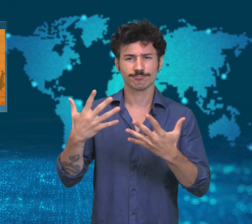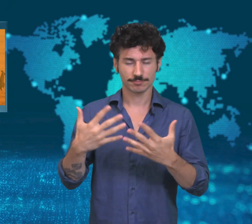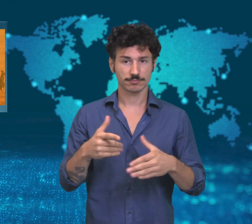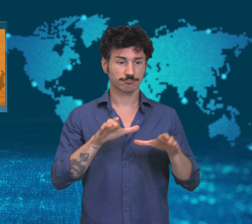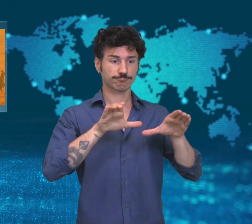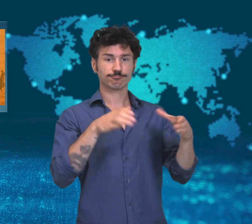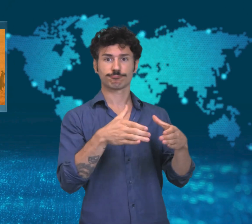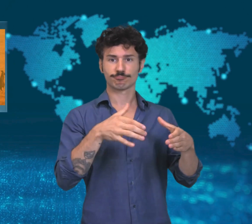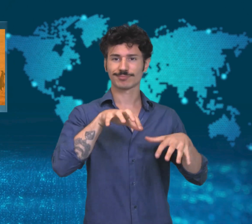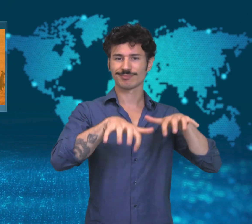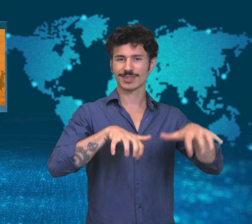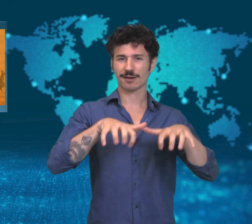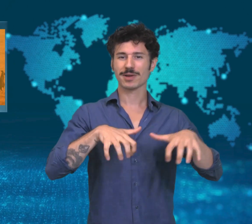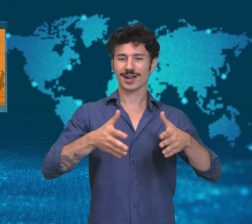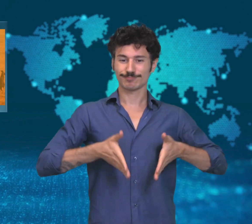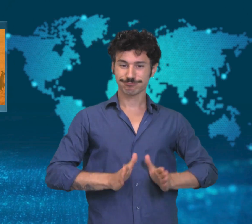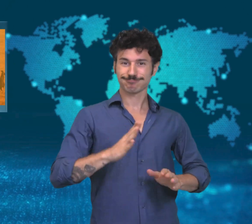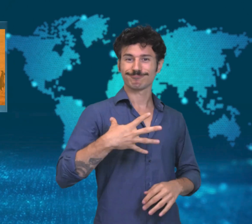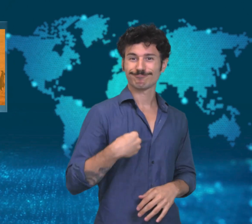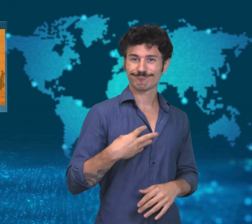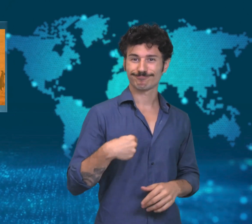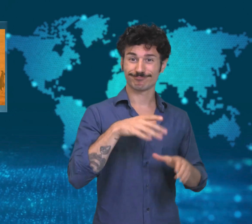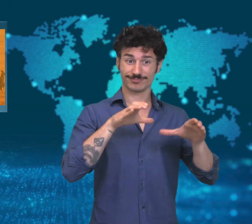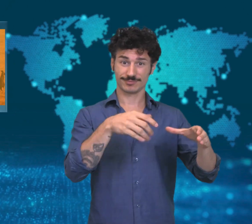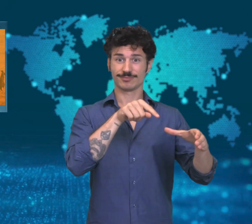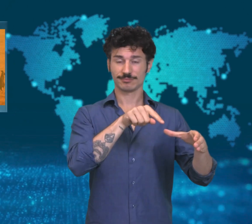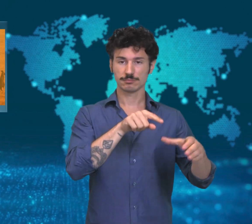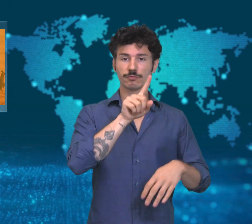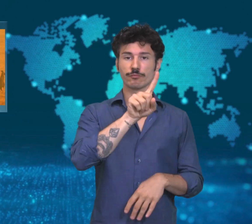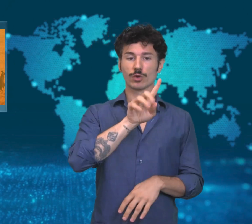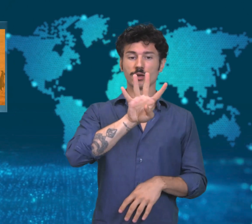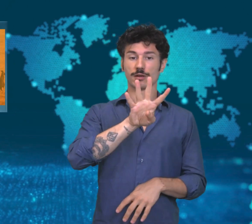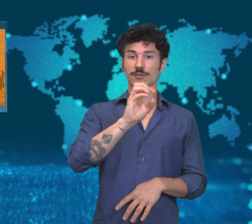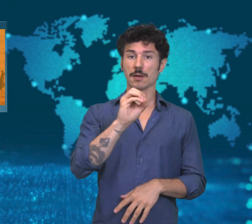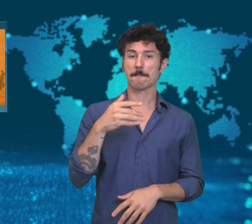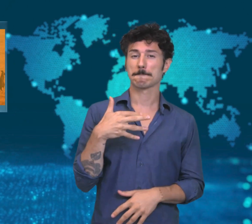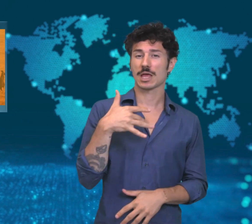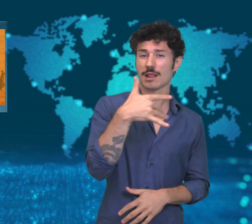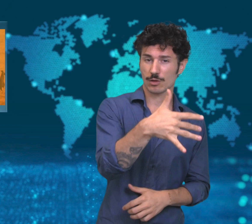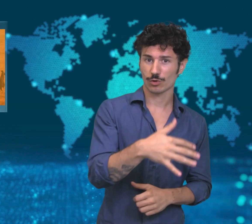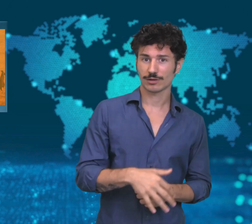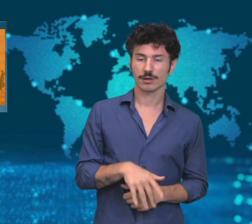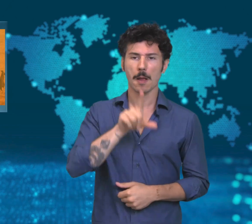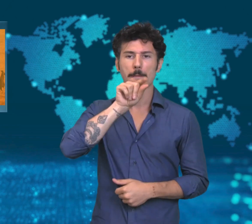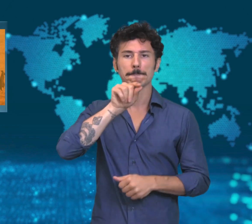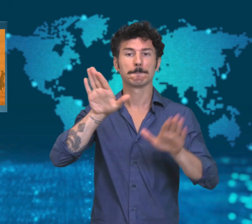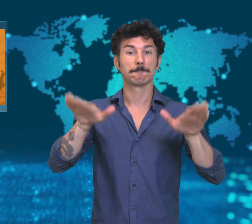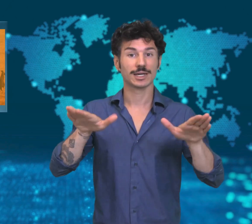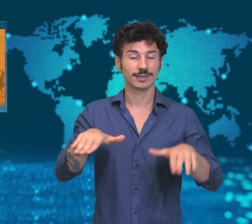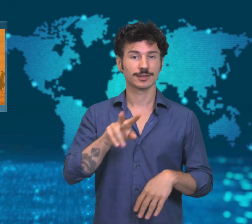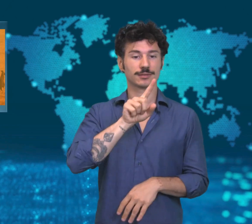This includes around 140 million mammals, 180 million birds,